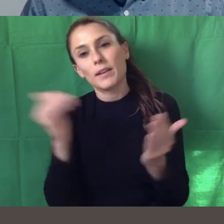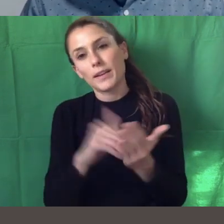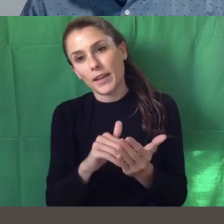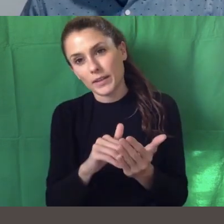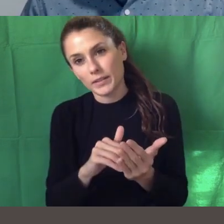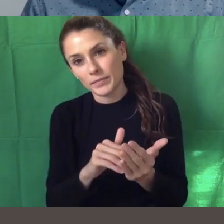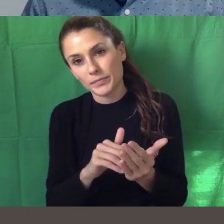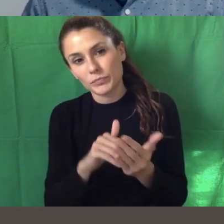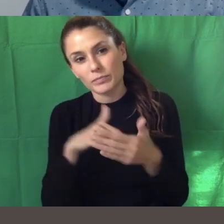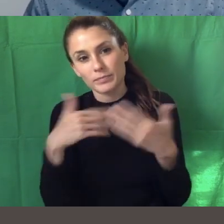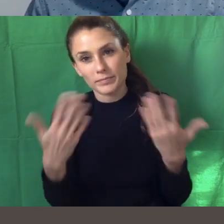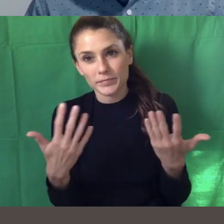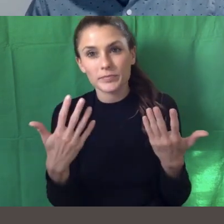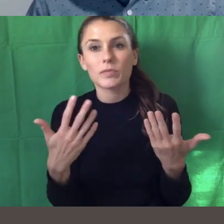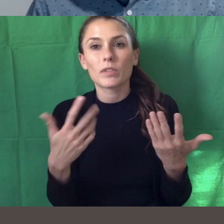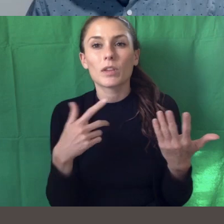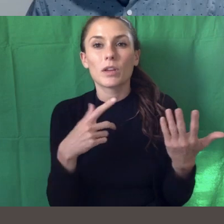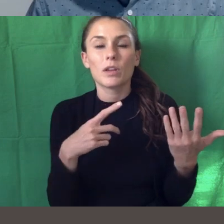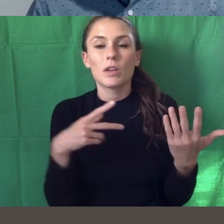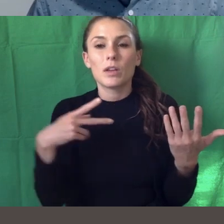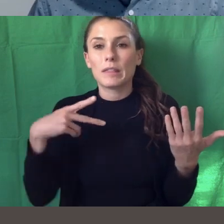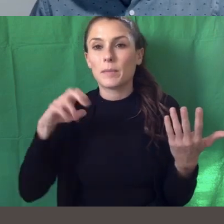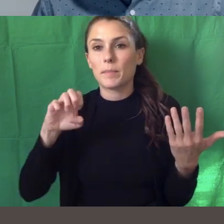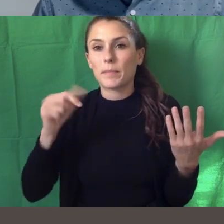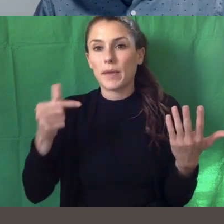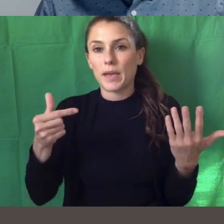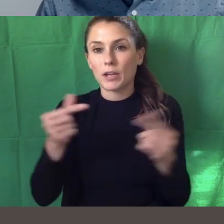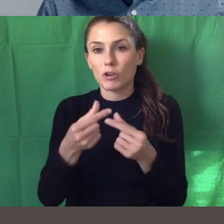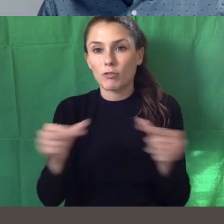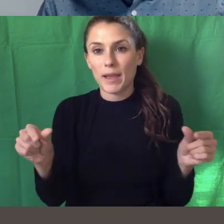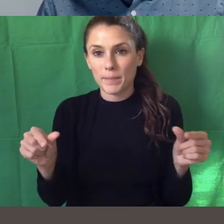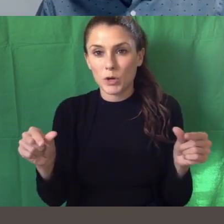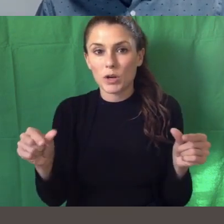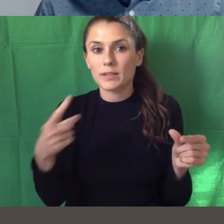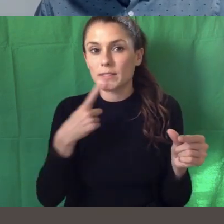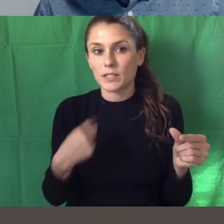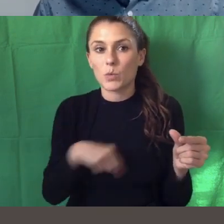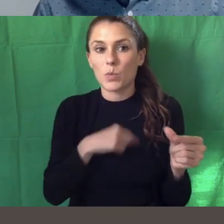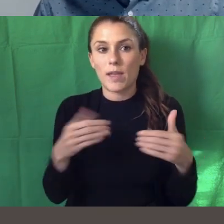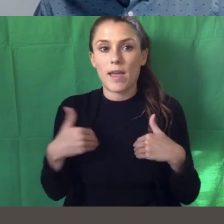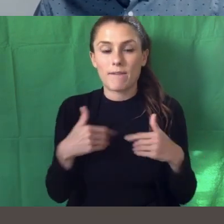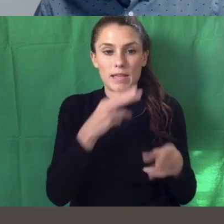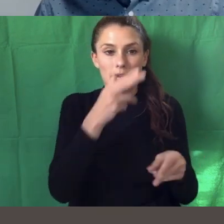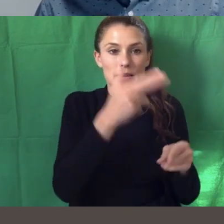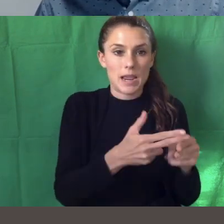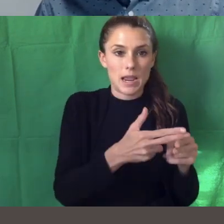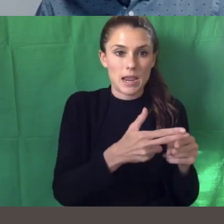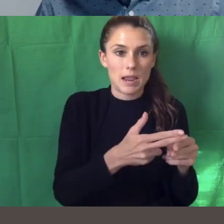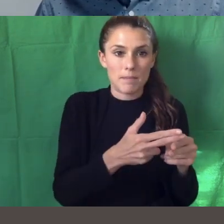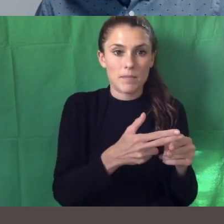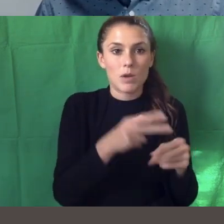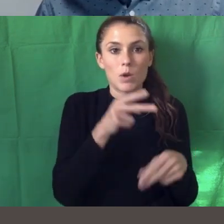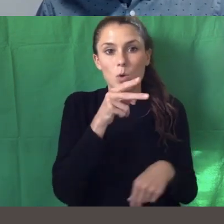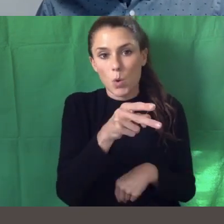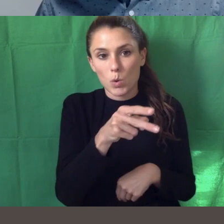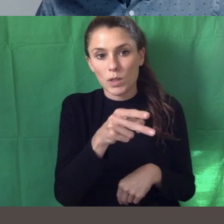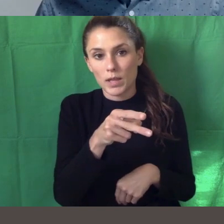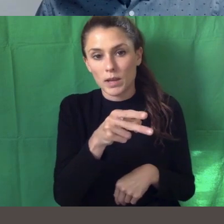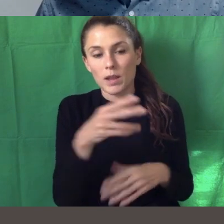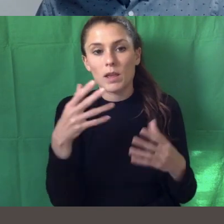Again, the PEG grammar states that we have a rule name colon and whatever its definition is.